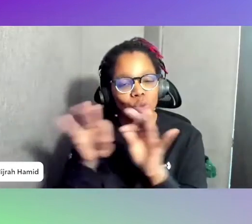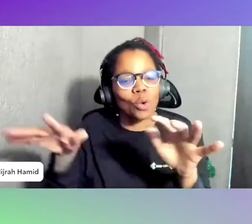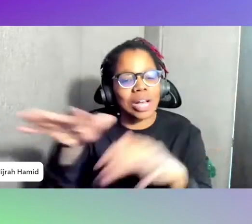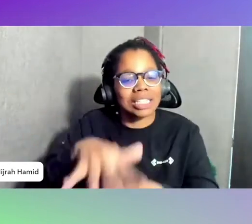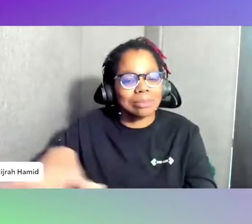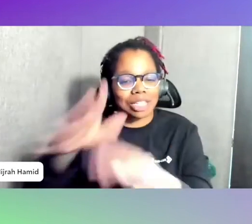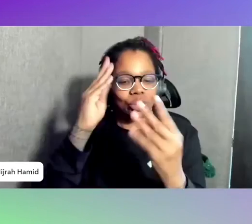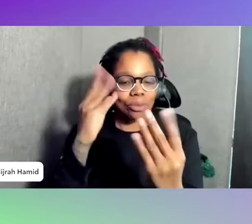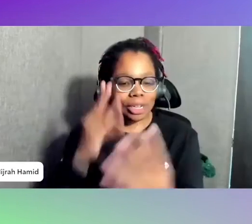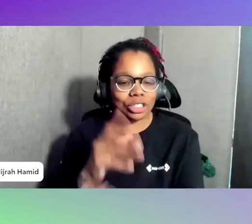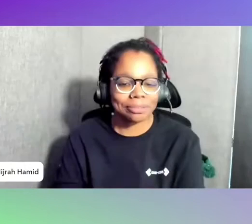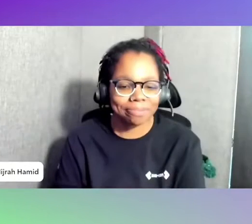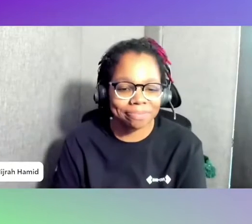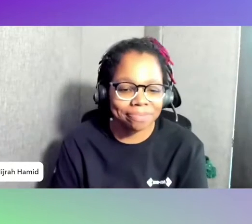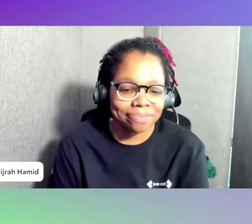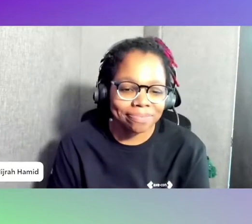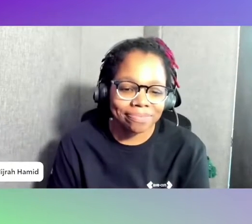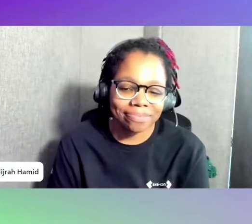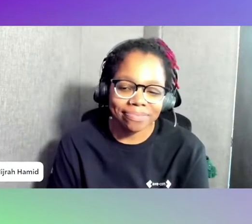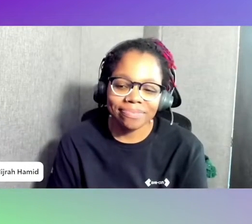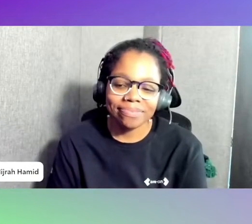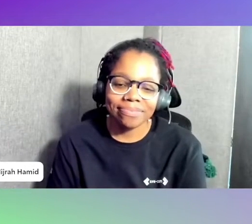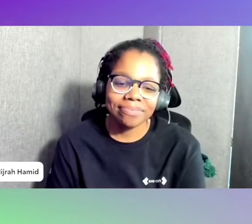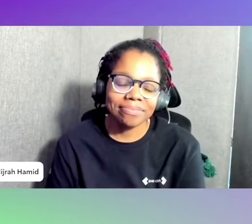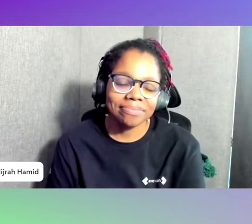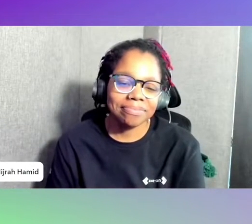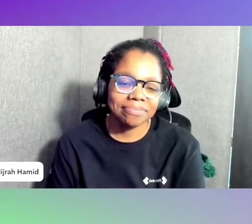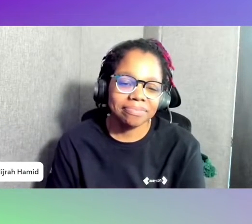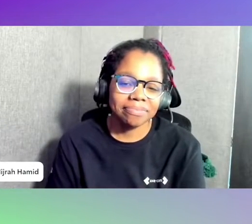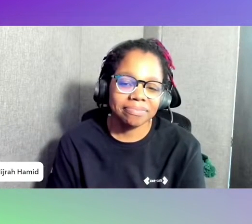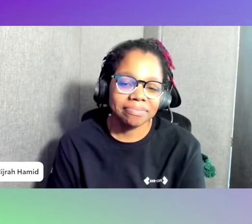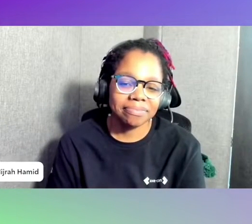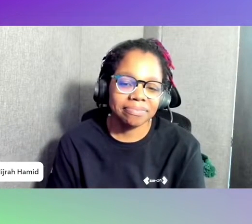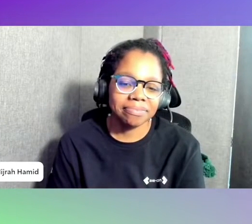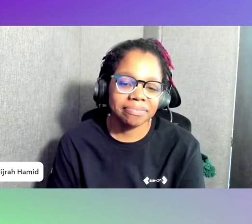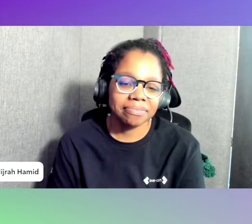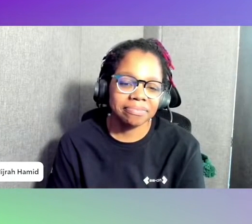stem, and in the that mini pursuits involve communication around non textual and spatial